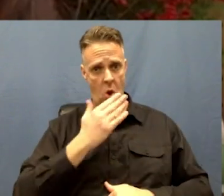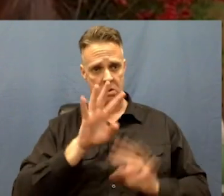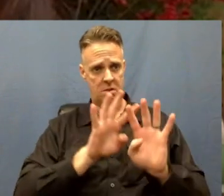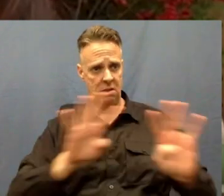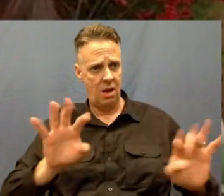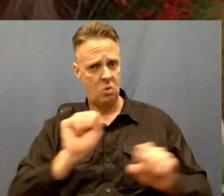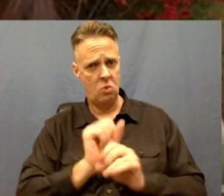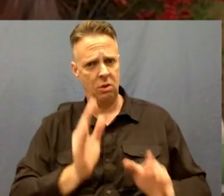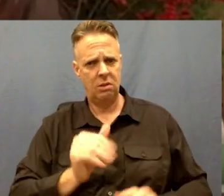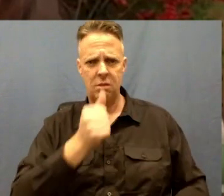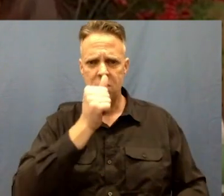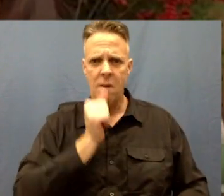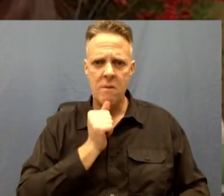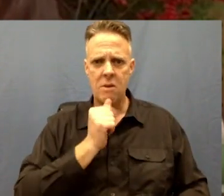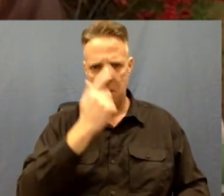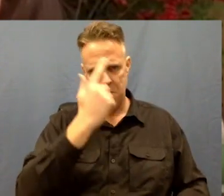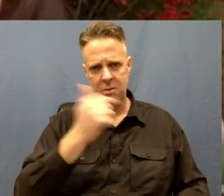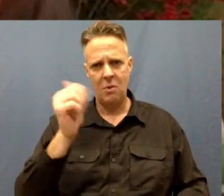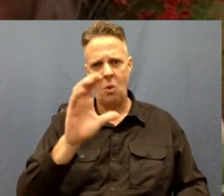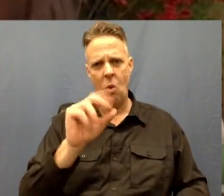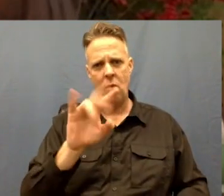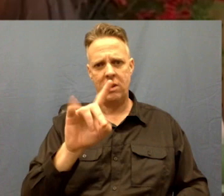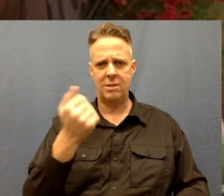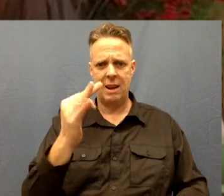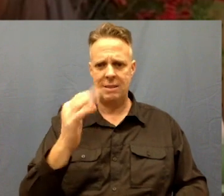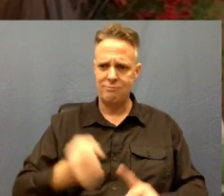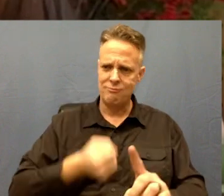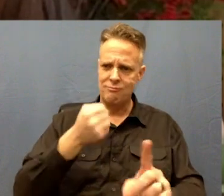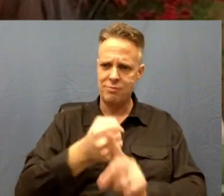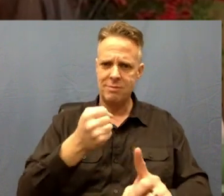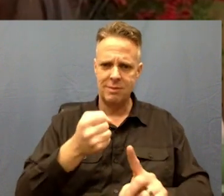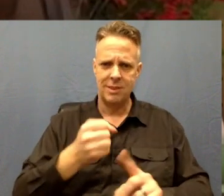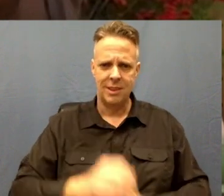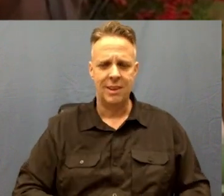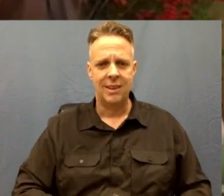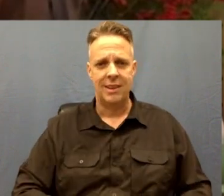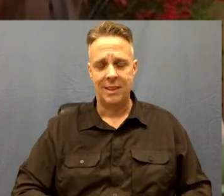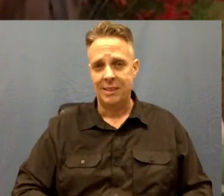SUFFERING DUE TO THE COVID-19 CRISIS.